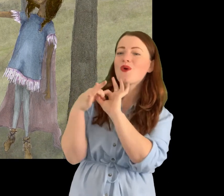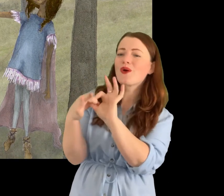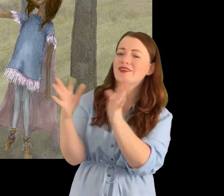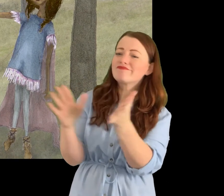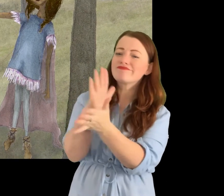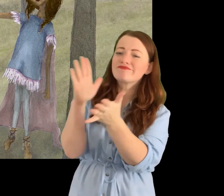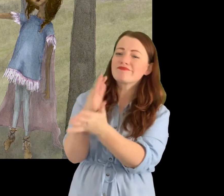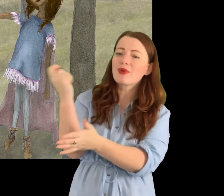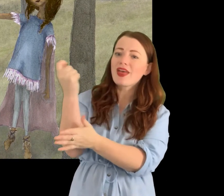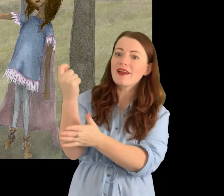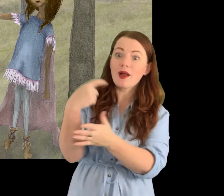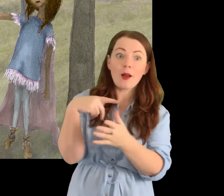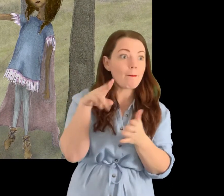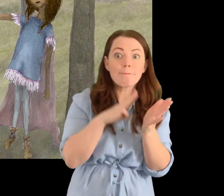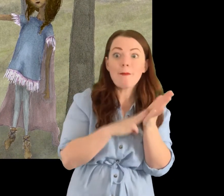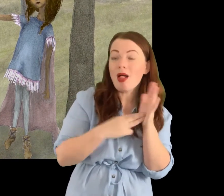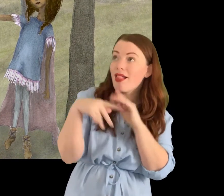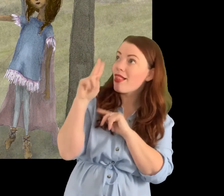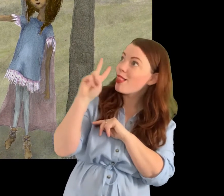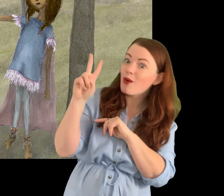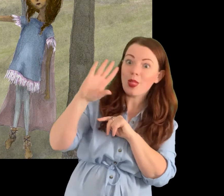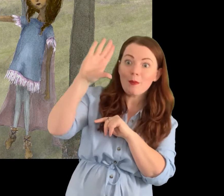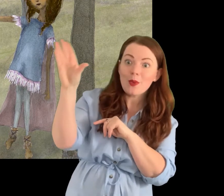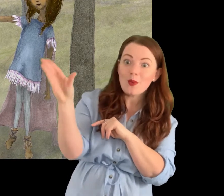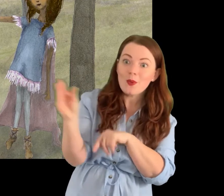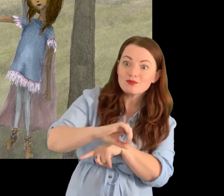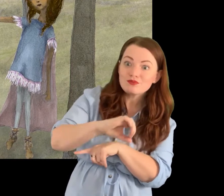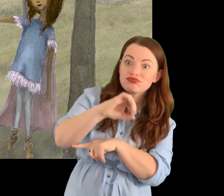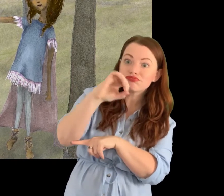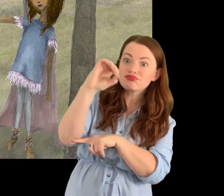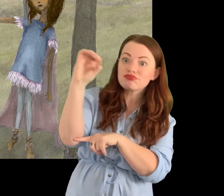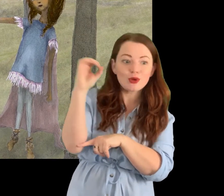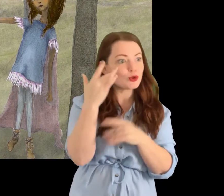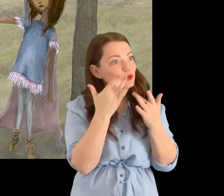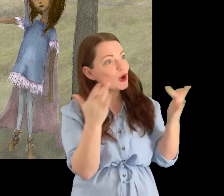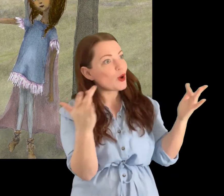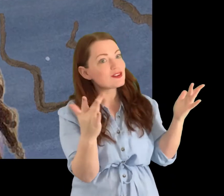“Look” said Mole “The moon is rising Show us Luna - birthday magic